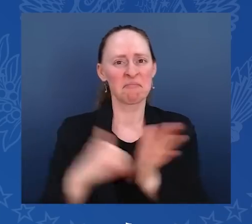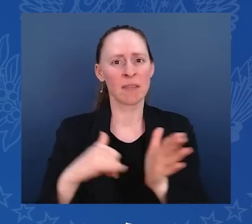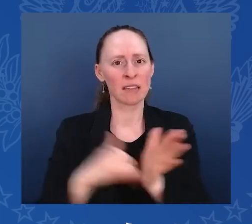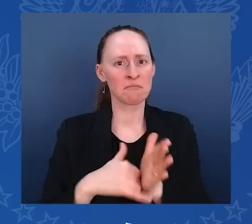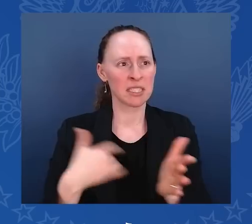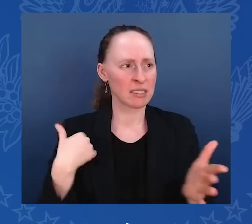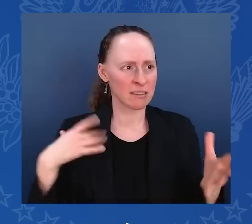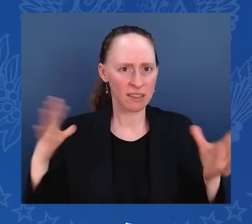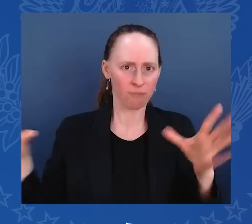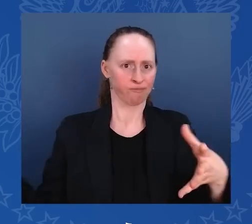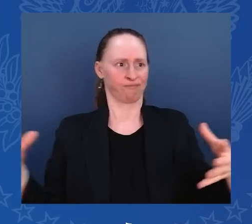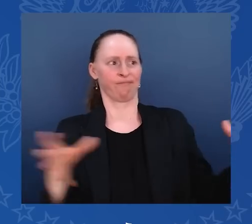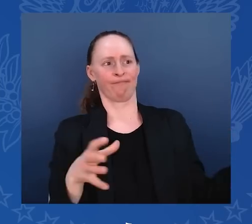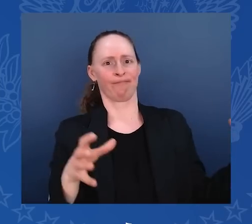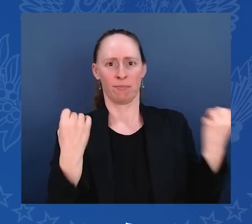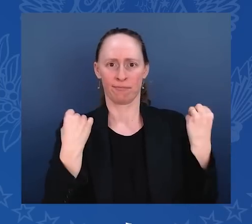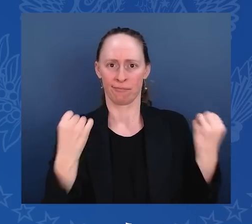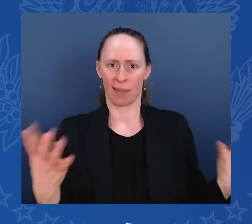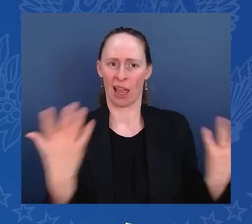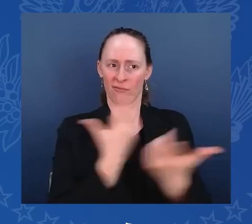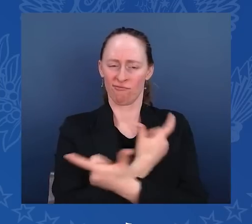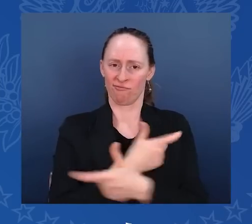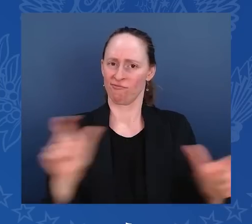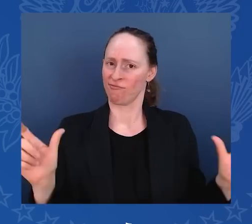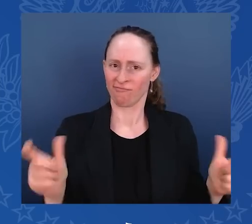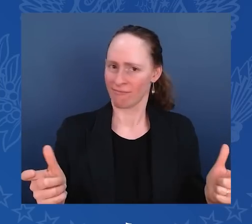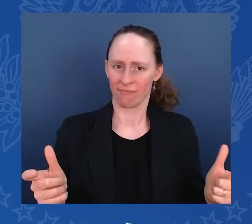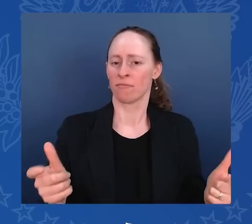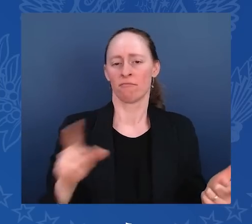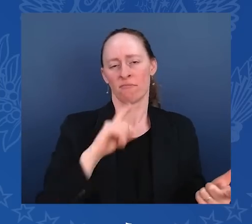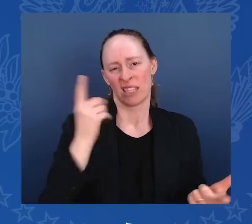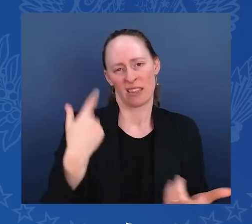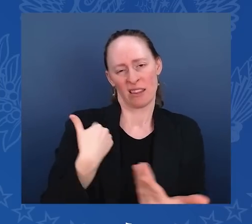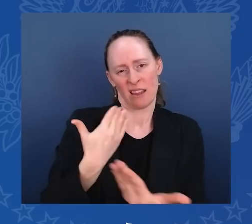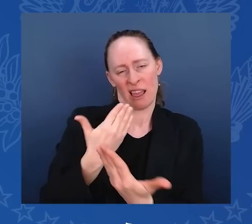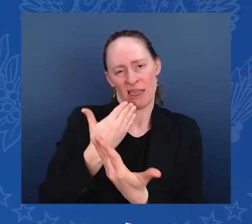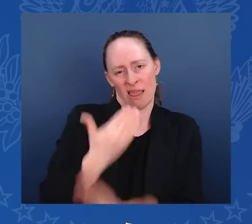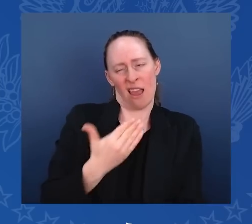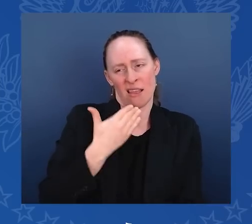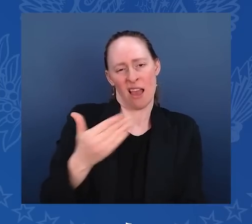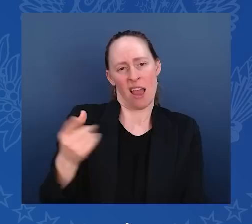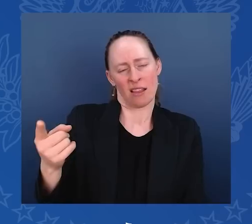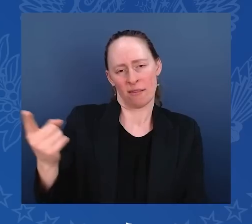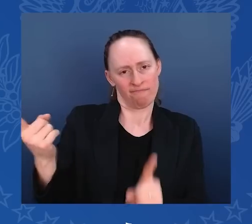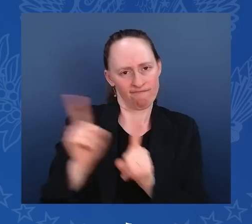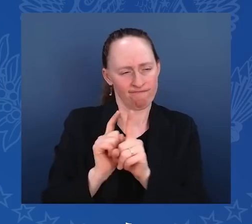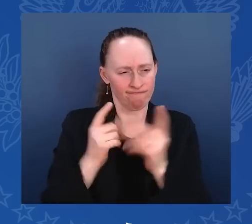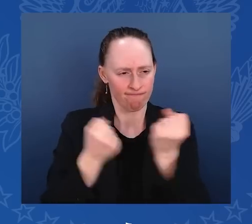He's been an excellent and diligent partner every step of the way. I want to thank all of his staff